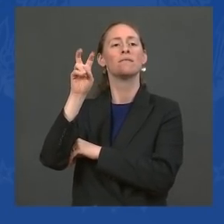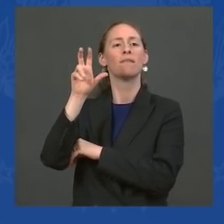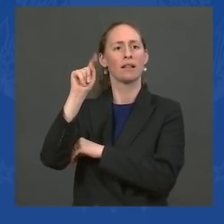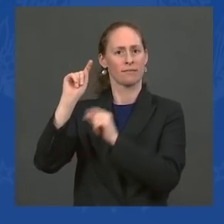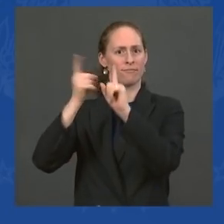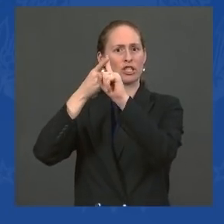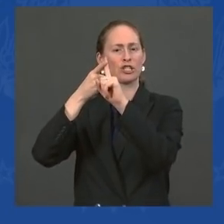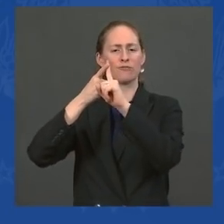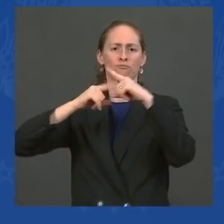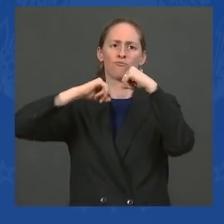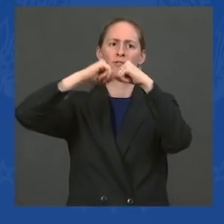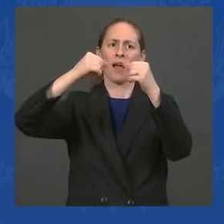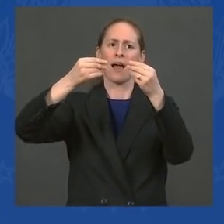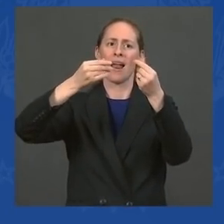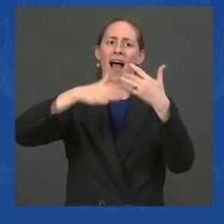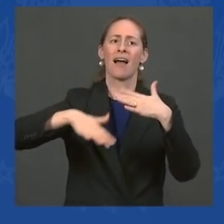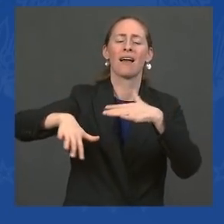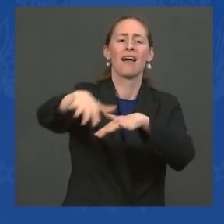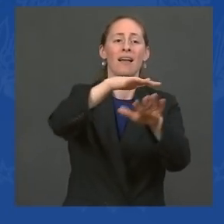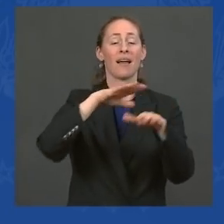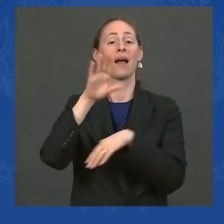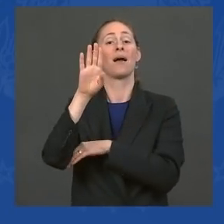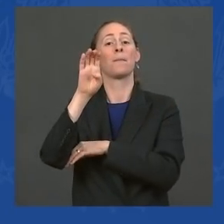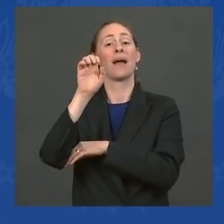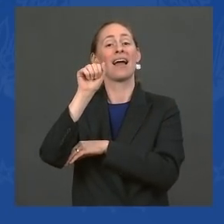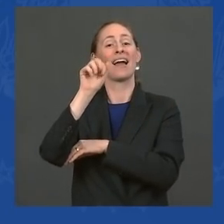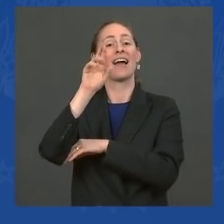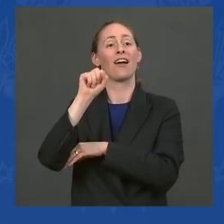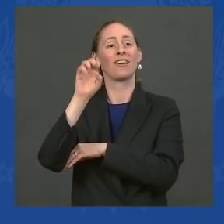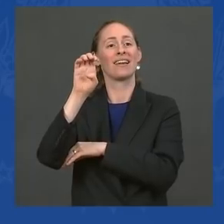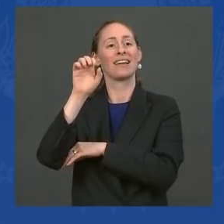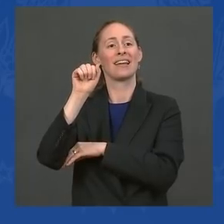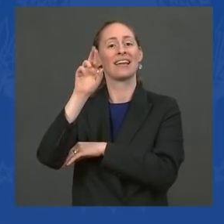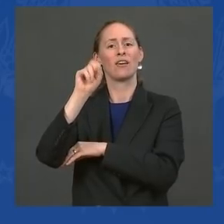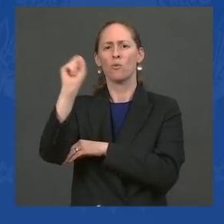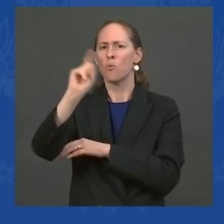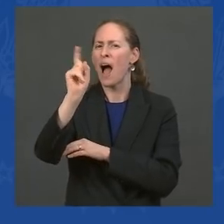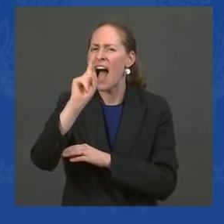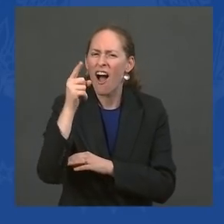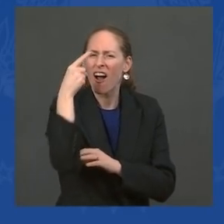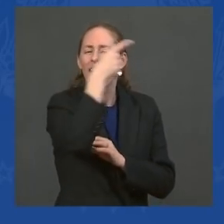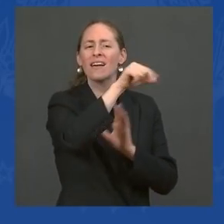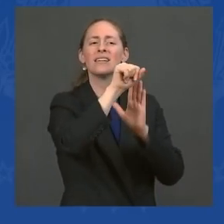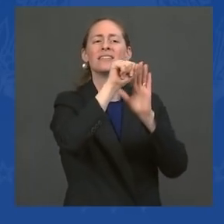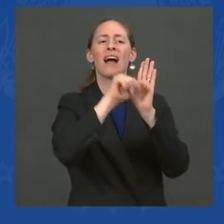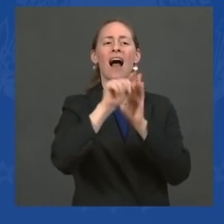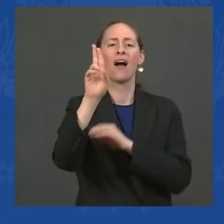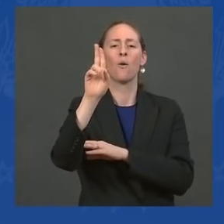This is the first national monument in the country to be established at the request of federally recognized Tribes,